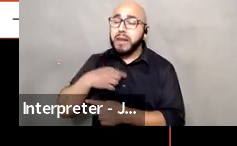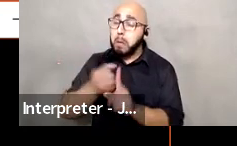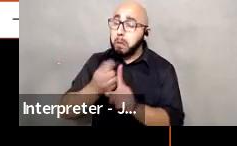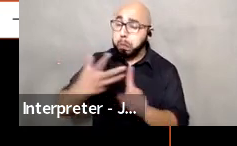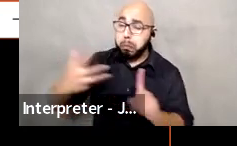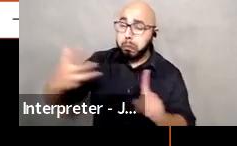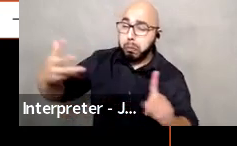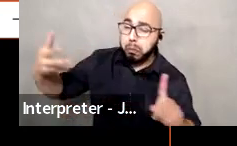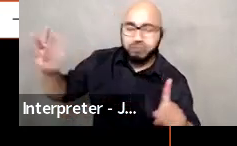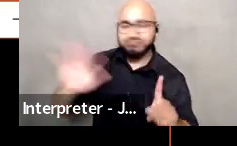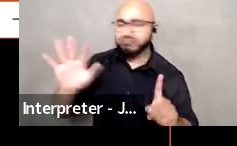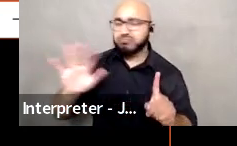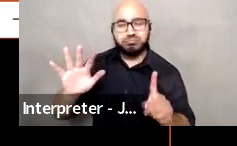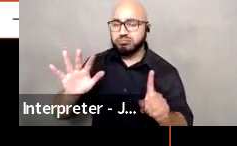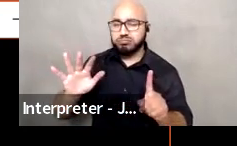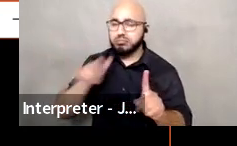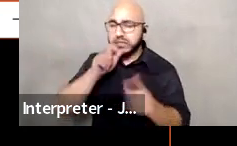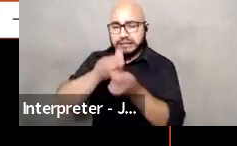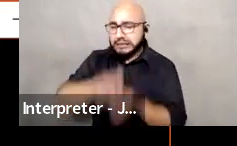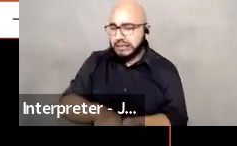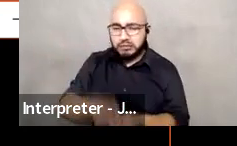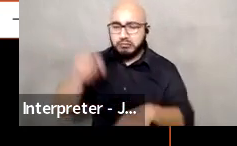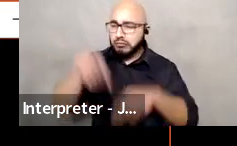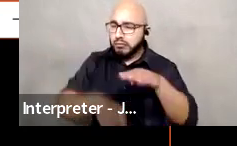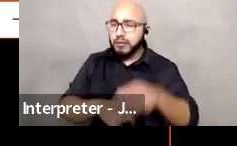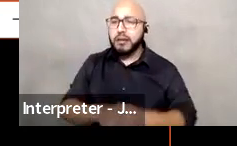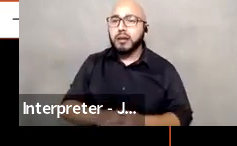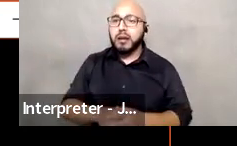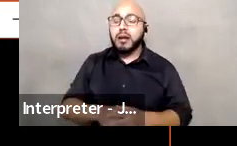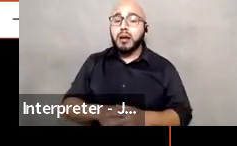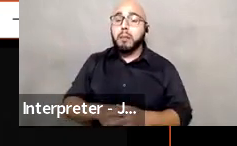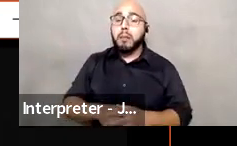Let me just put it this way in the end, what this signaled. Was